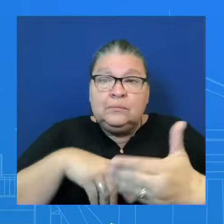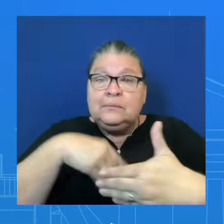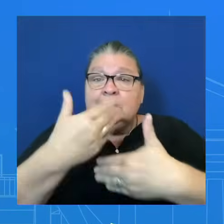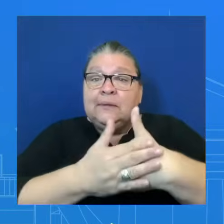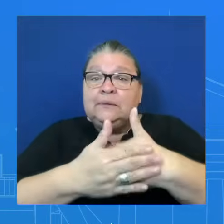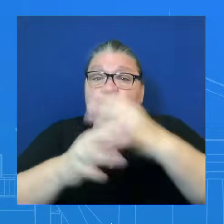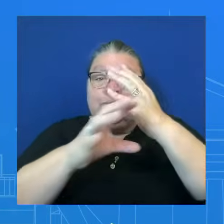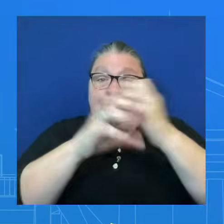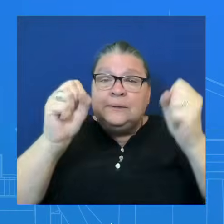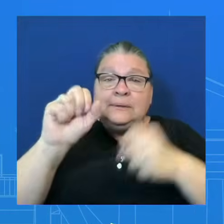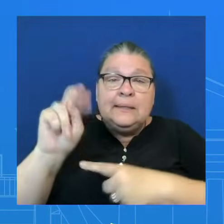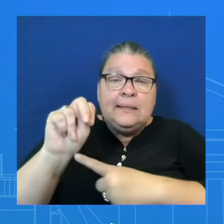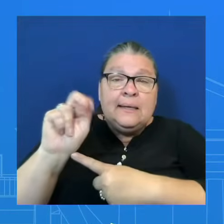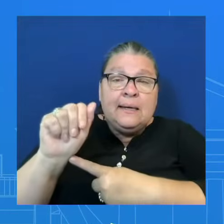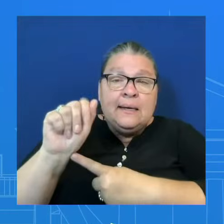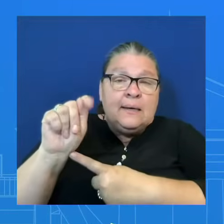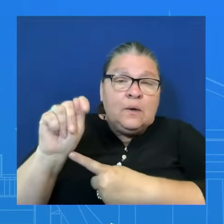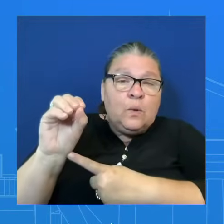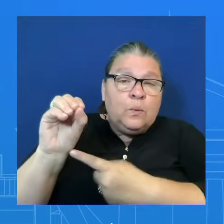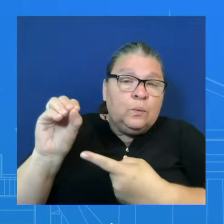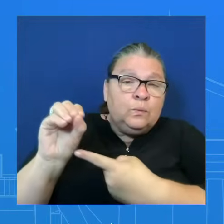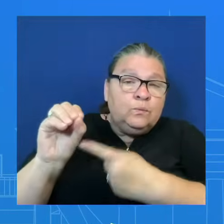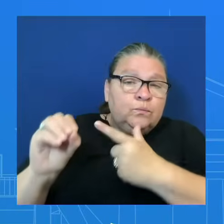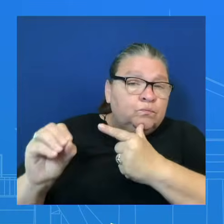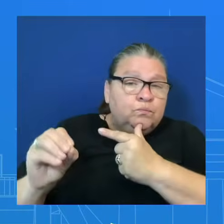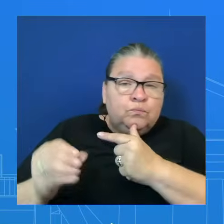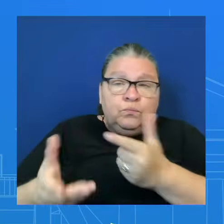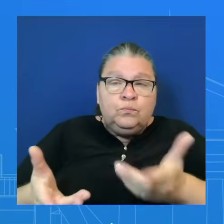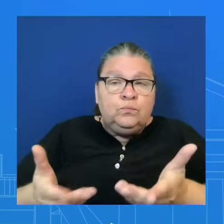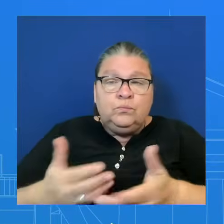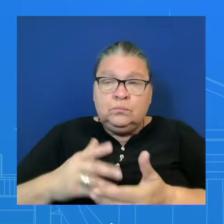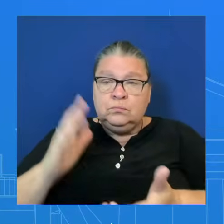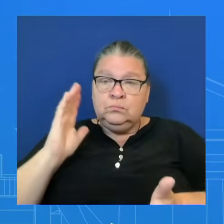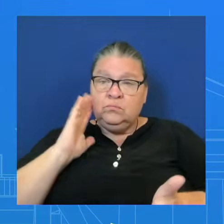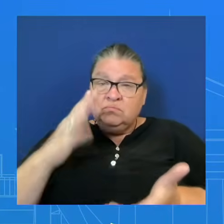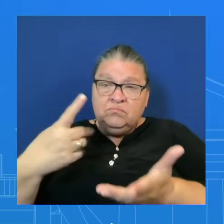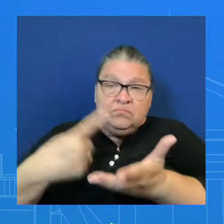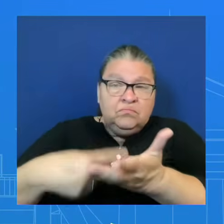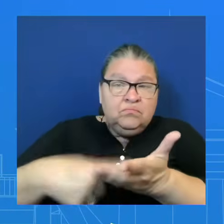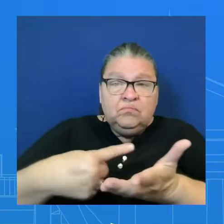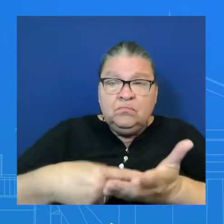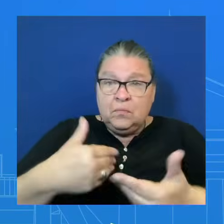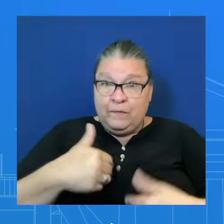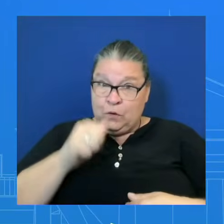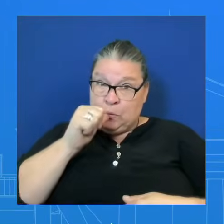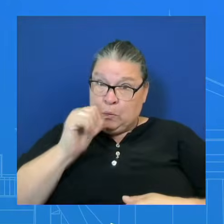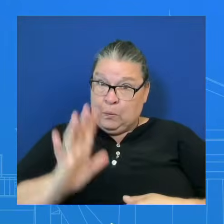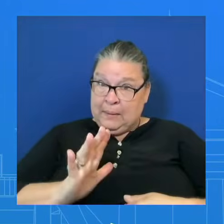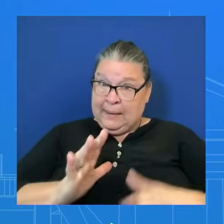of having a woman lead NATO for the first time? Mr. Kirby: That is not the purpose for the trip, not the purpose for the conversation.